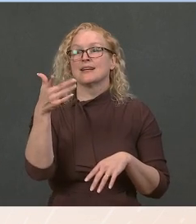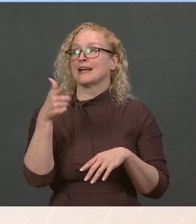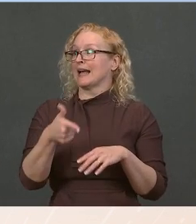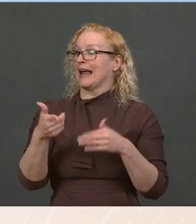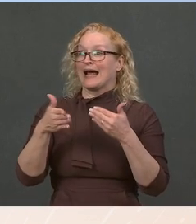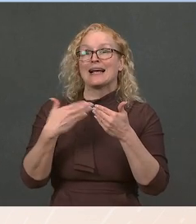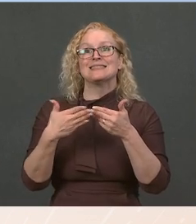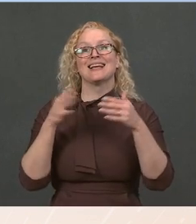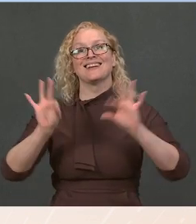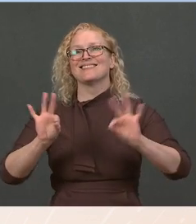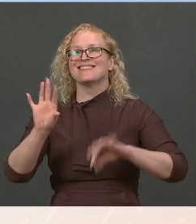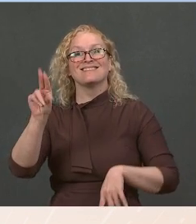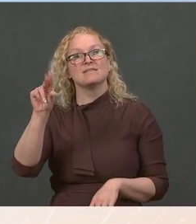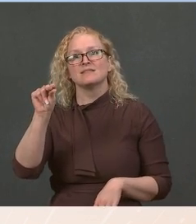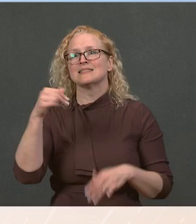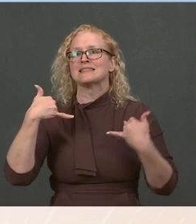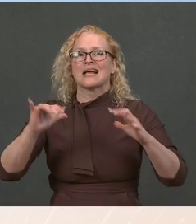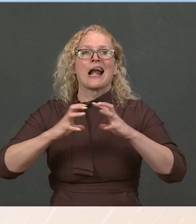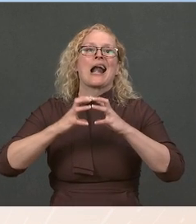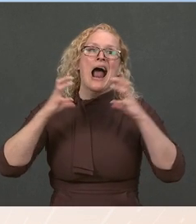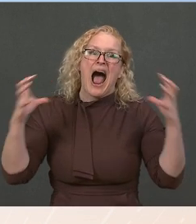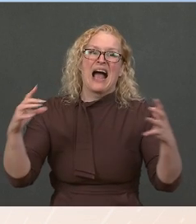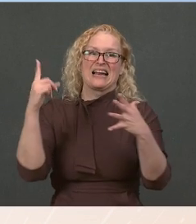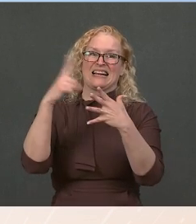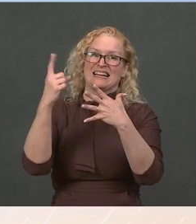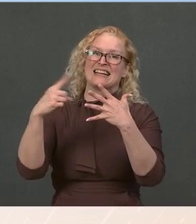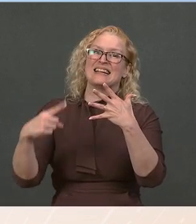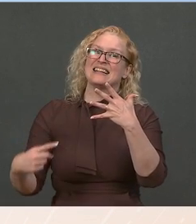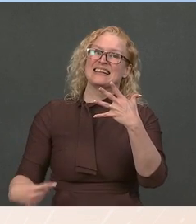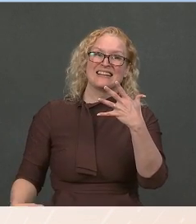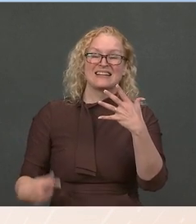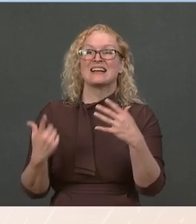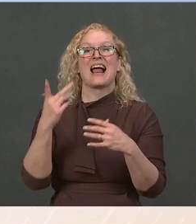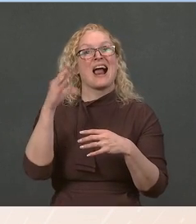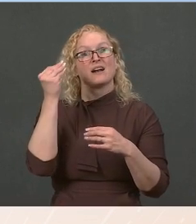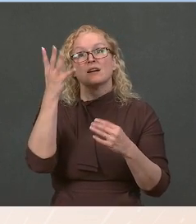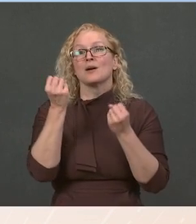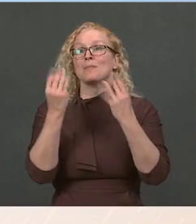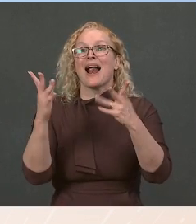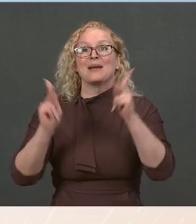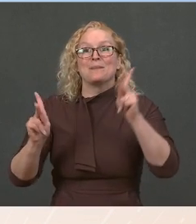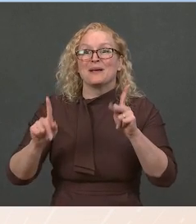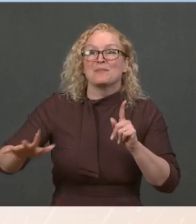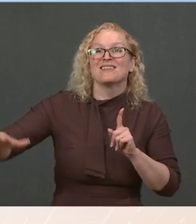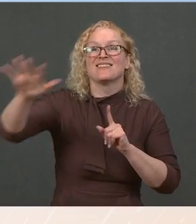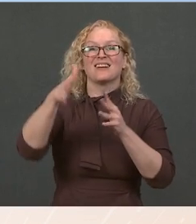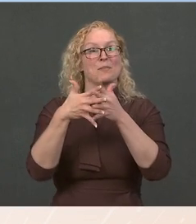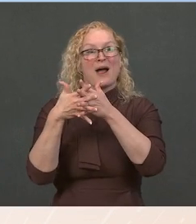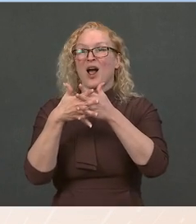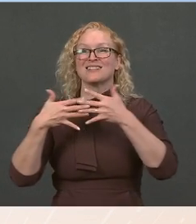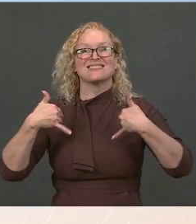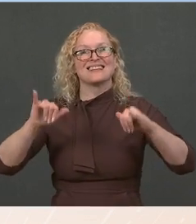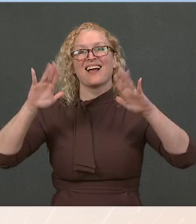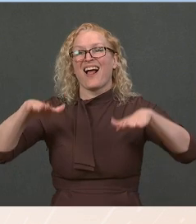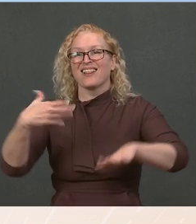and we remain more than vigilant in this fight against the virus. But what is clear right now is that the President's plan